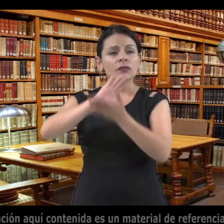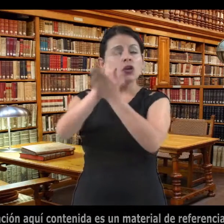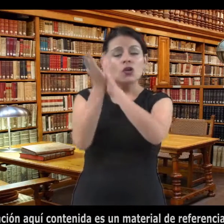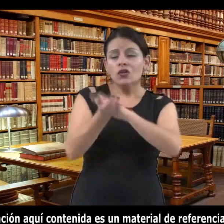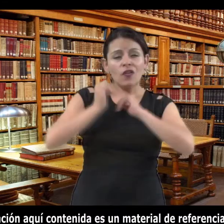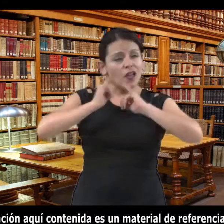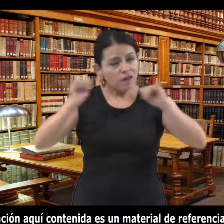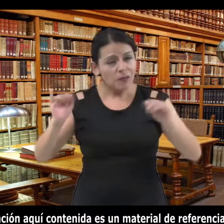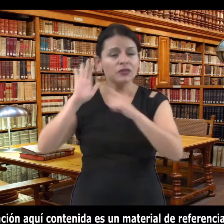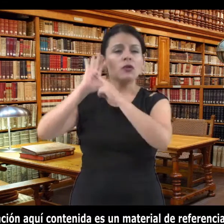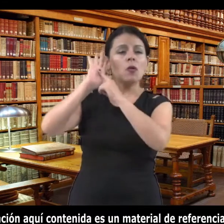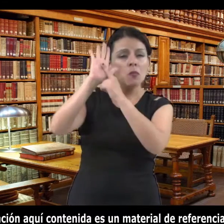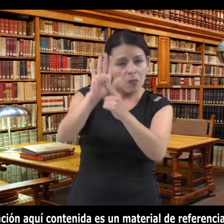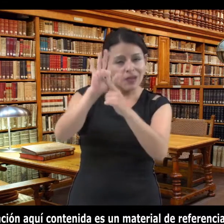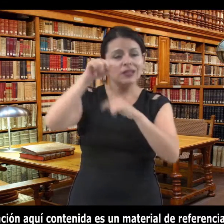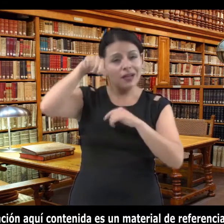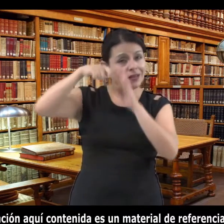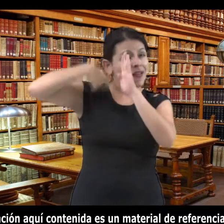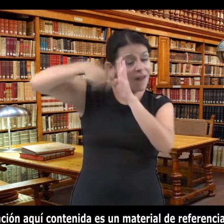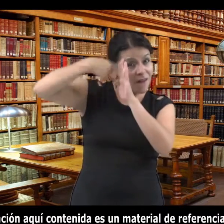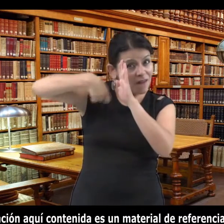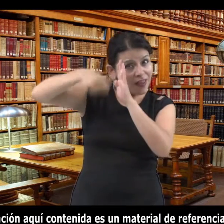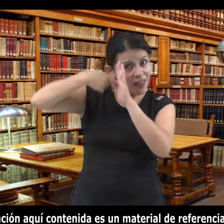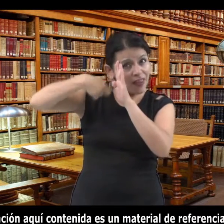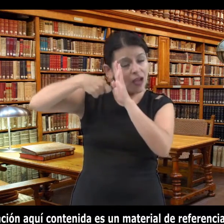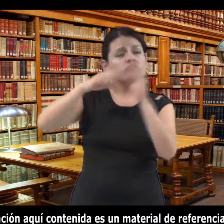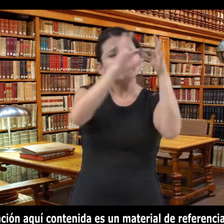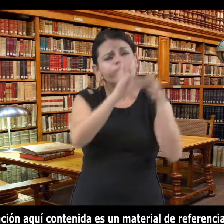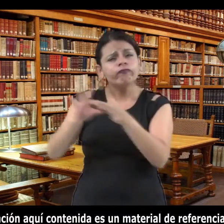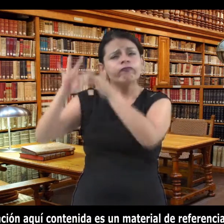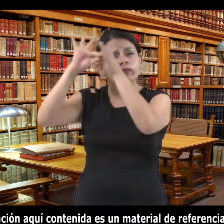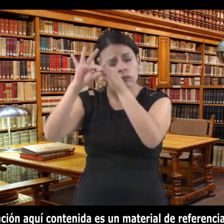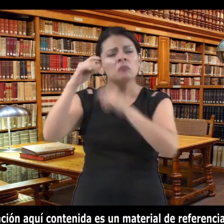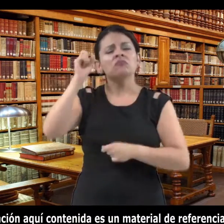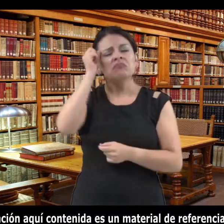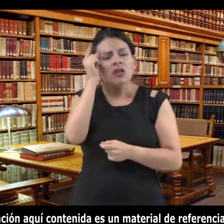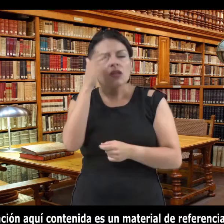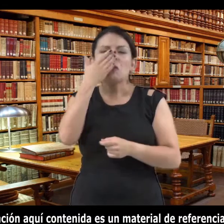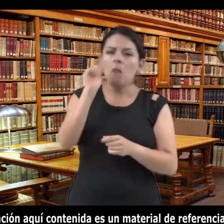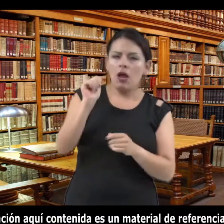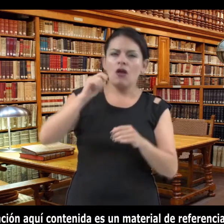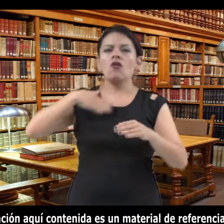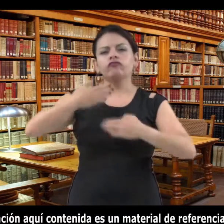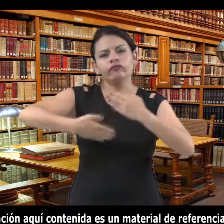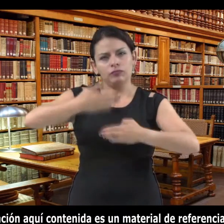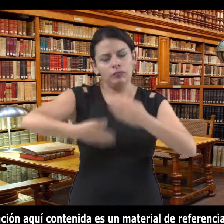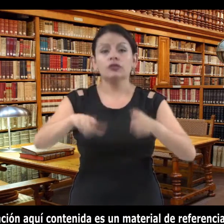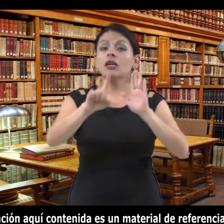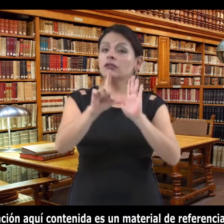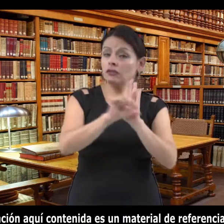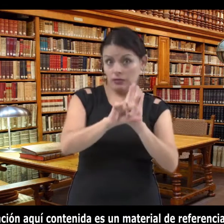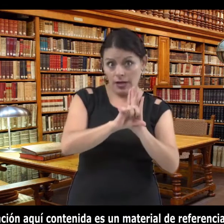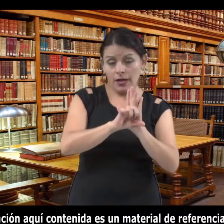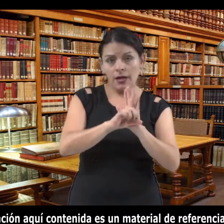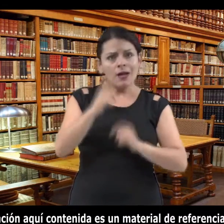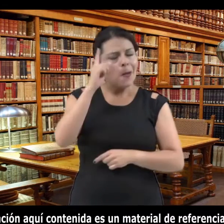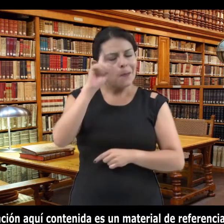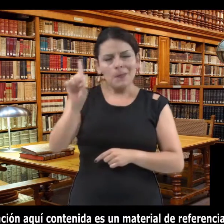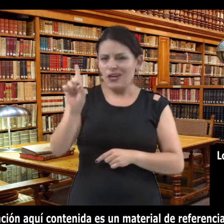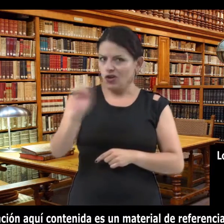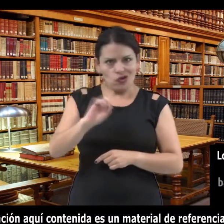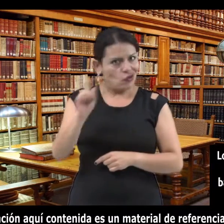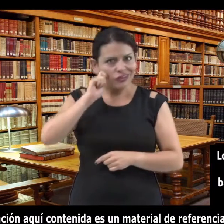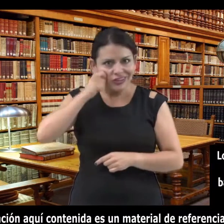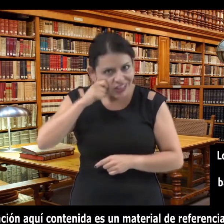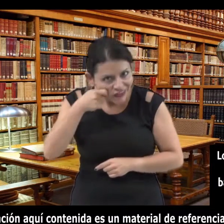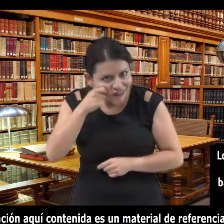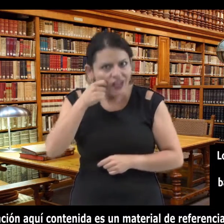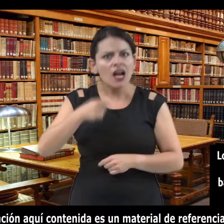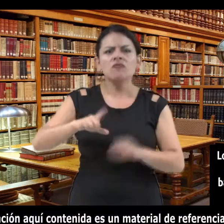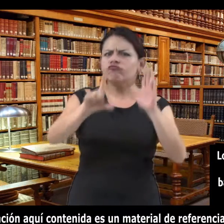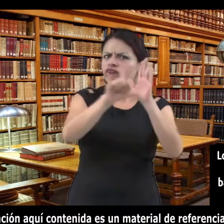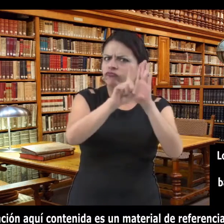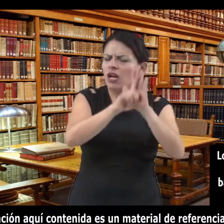The information provided by this video is a reference material for understanding the operation of the legislation. It shall never be considered as the actual law, doctrine, legal argument, or as a substitute for an attorney.